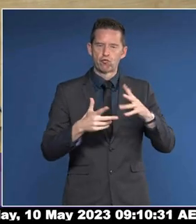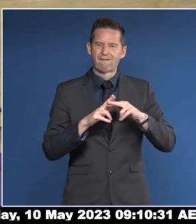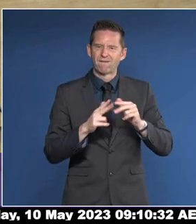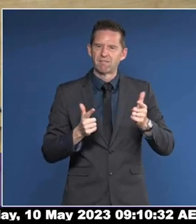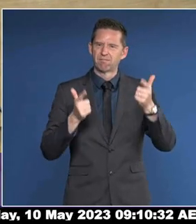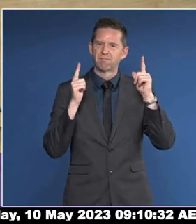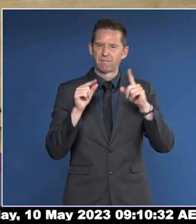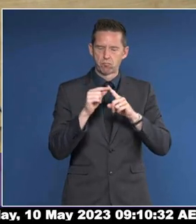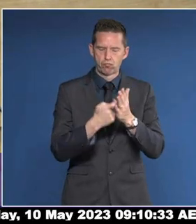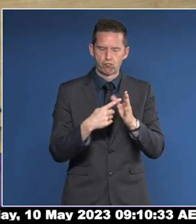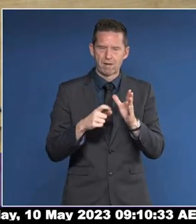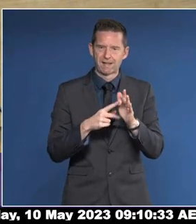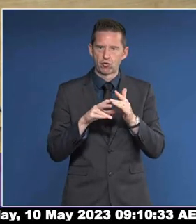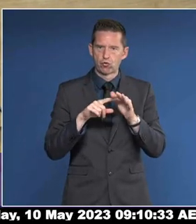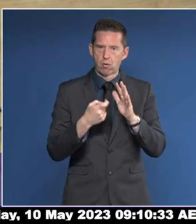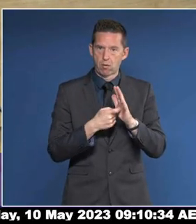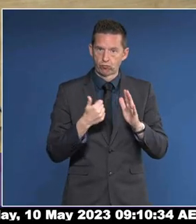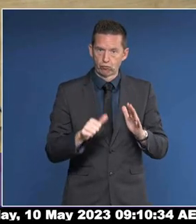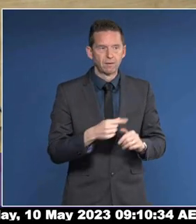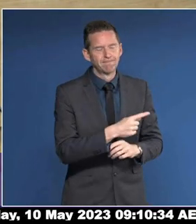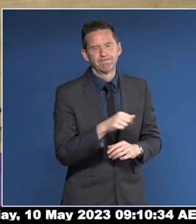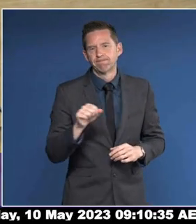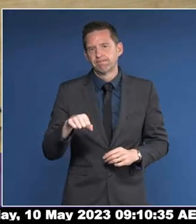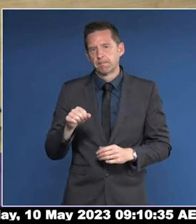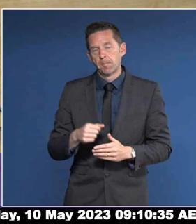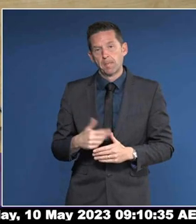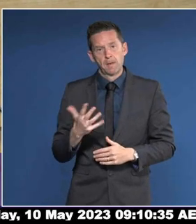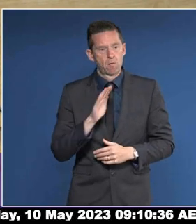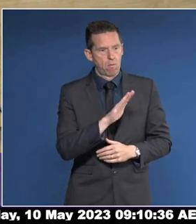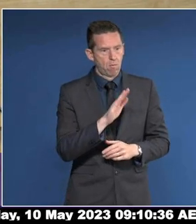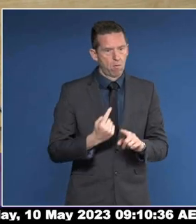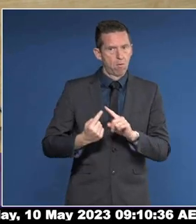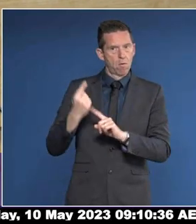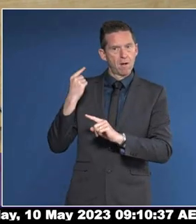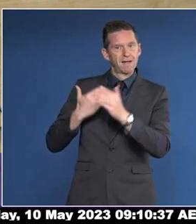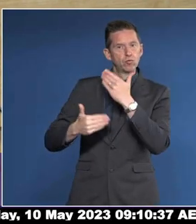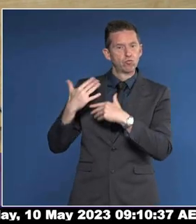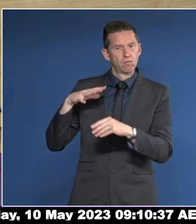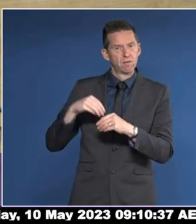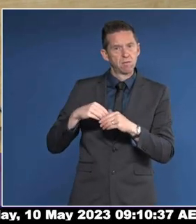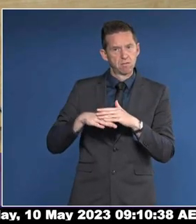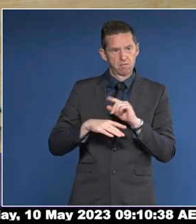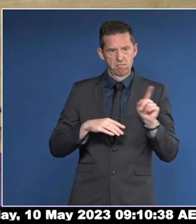And in terms of your history with the department, it goes back to a period of